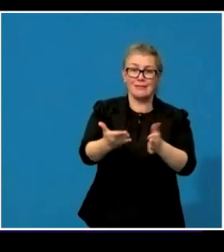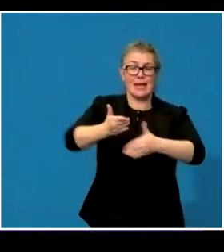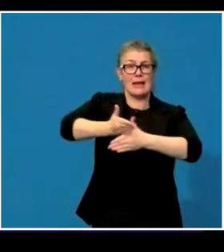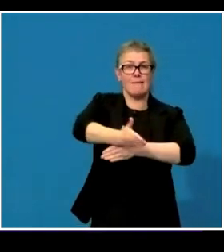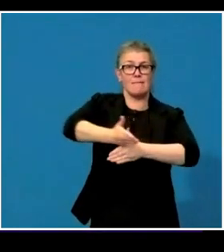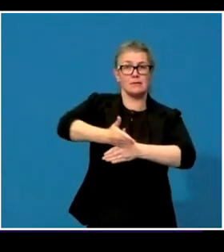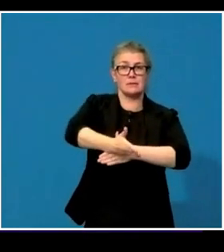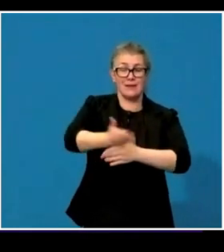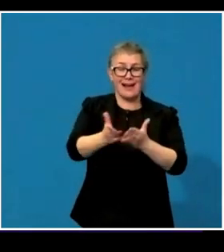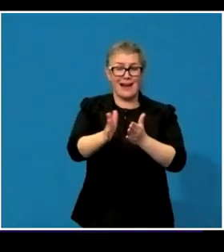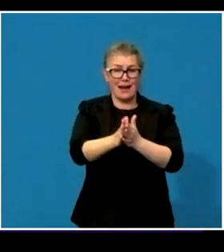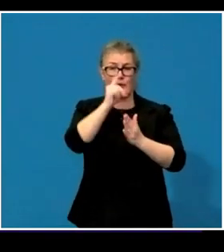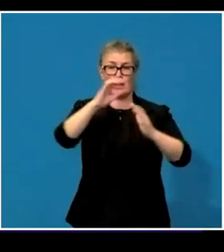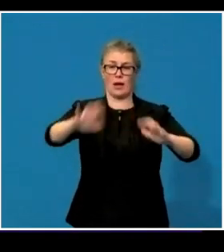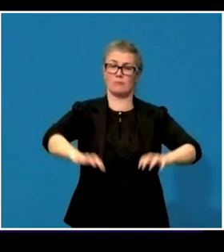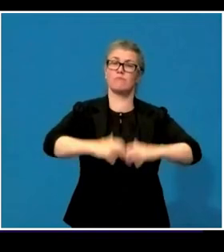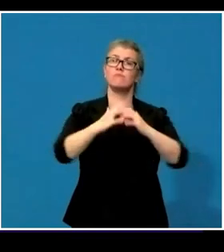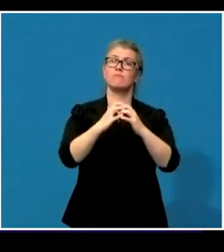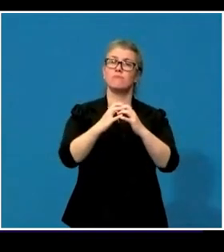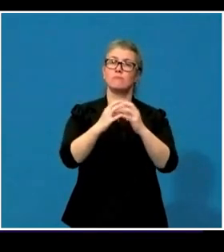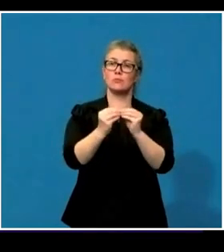you build those relationships with Aboriginal families.